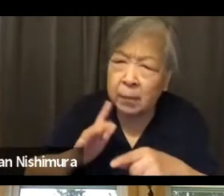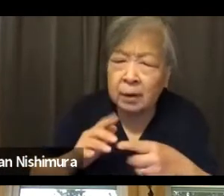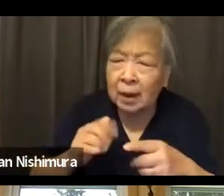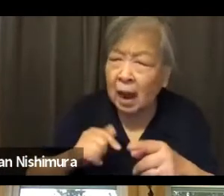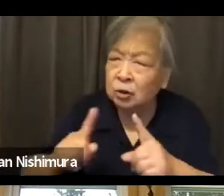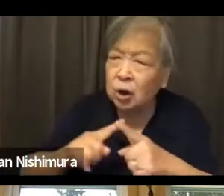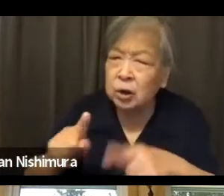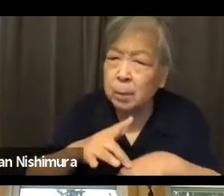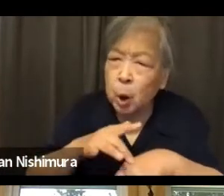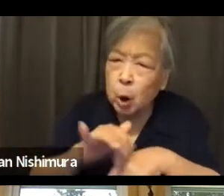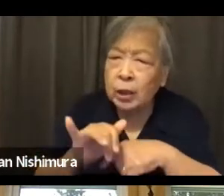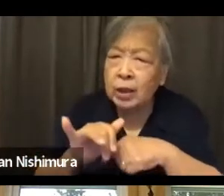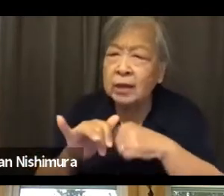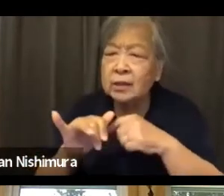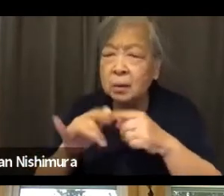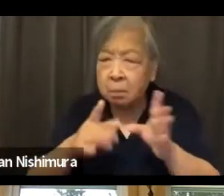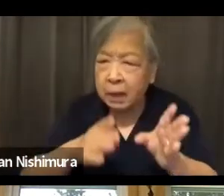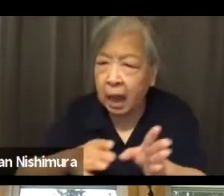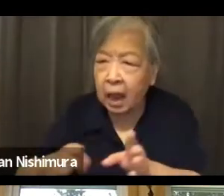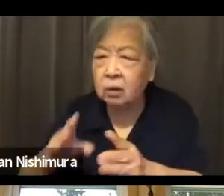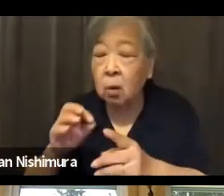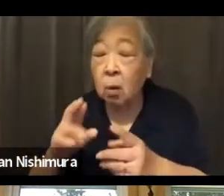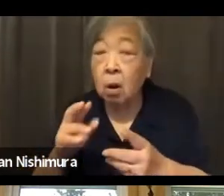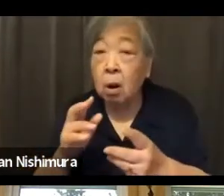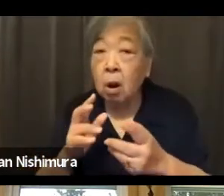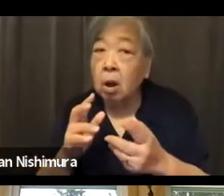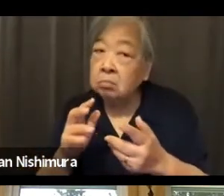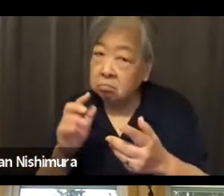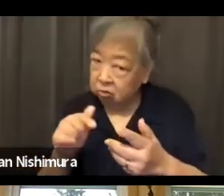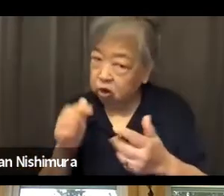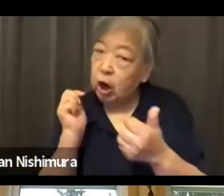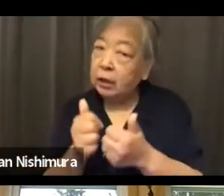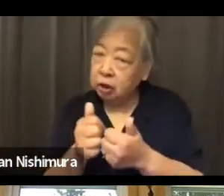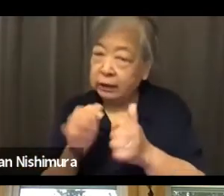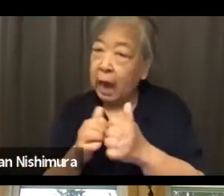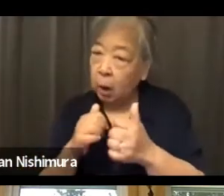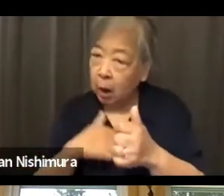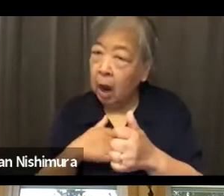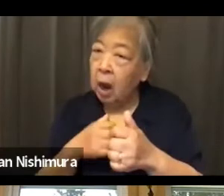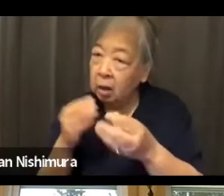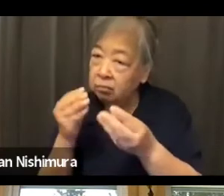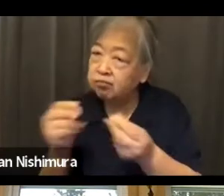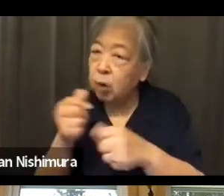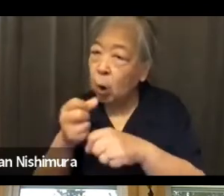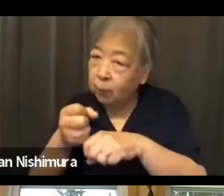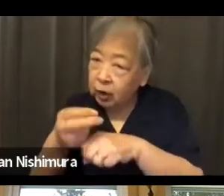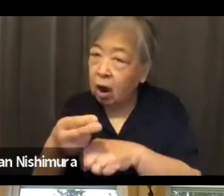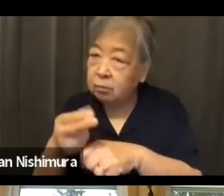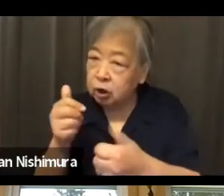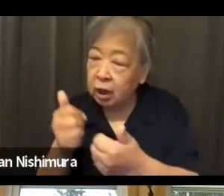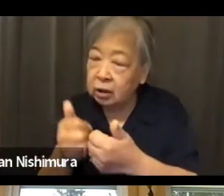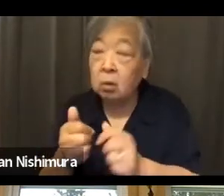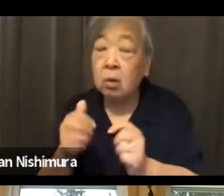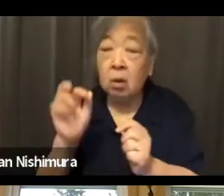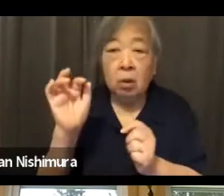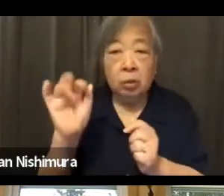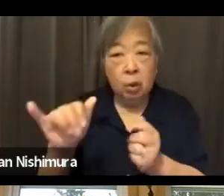Or here are the challenges and how I overcame them, those kind of student messages are often